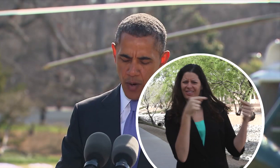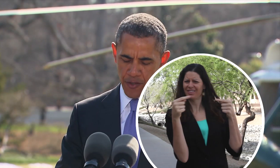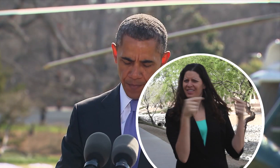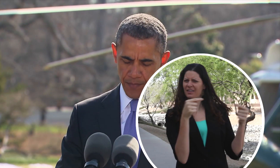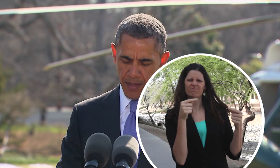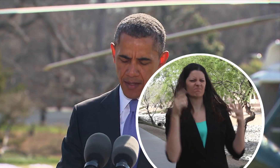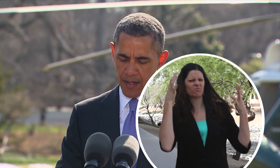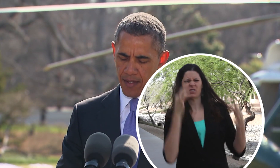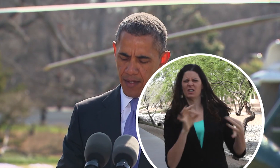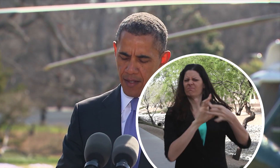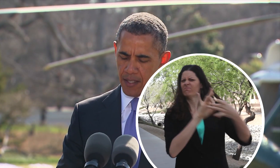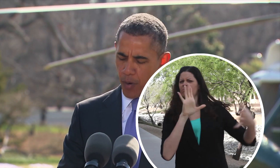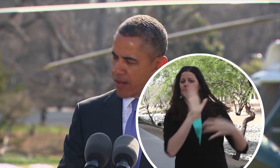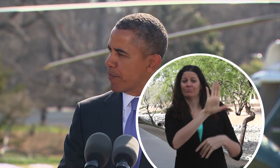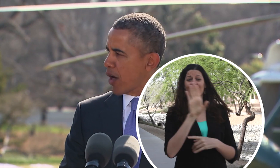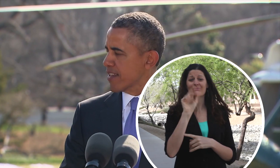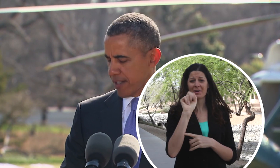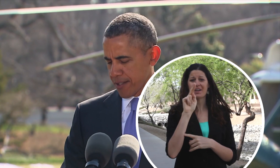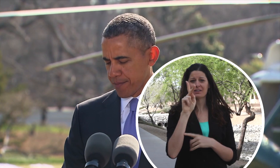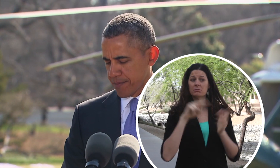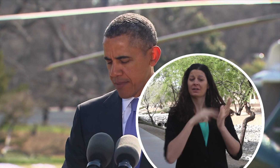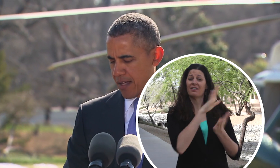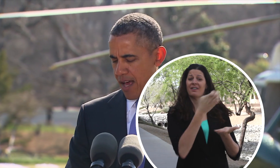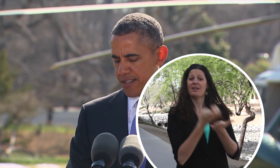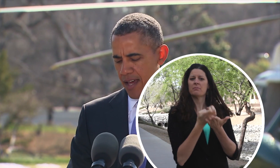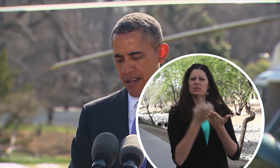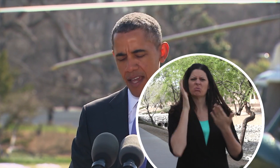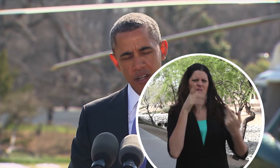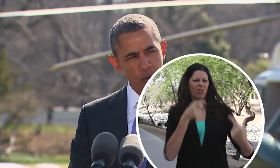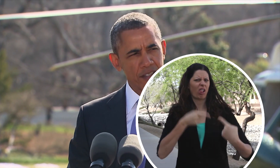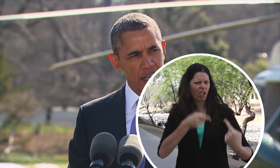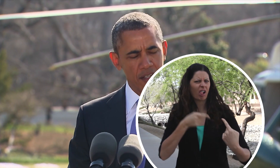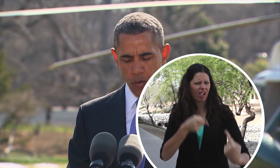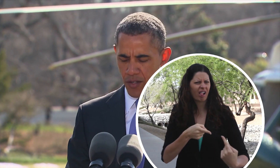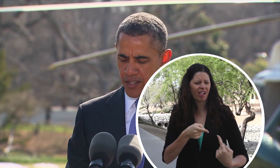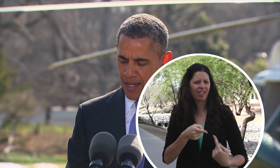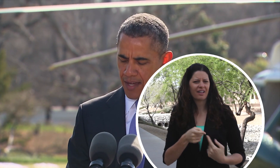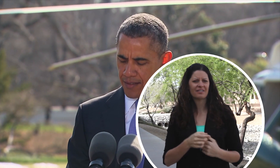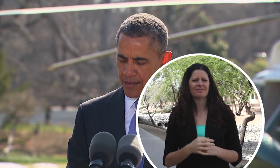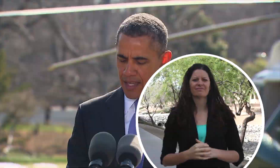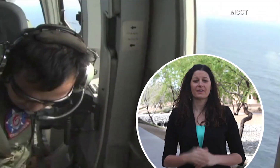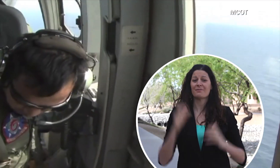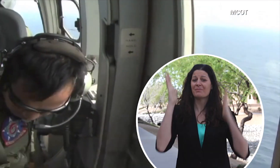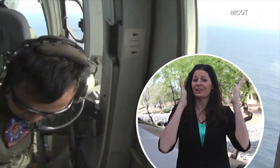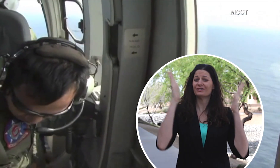ALSO SIGNED AN EXECUTIVE ORDER TO PENALIZE KEY SECTORS OF THE RUSSIAN ECONOMY.